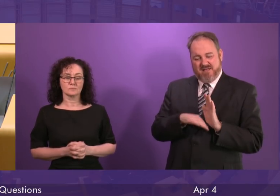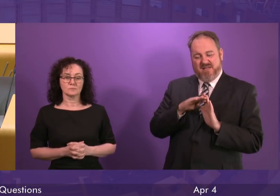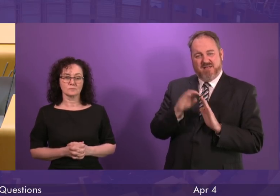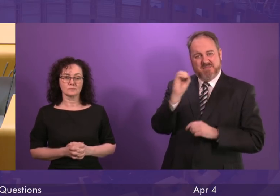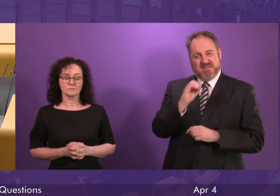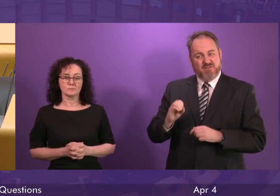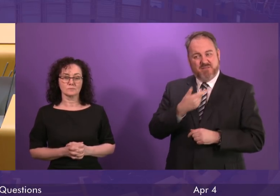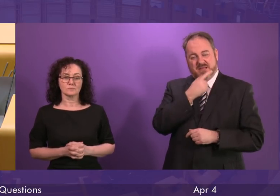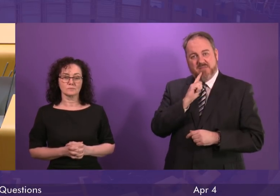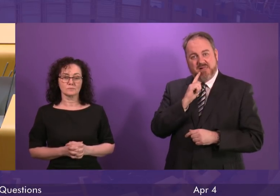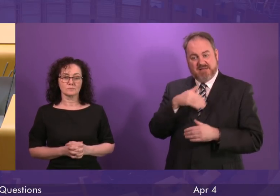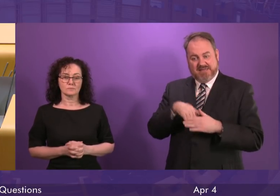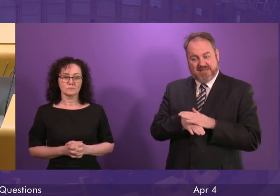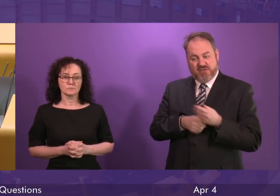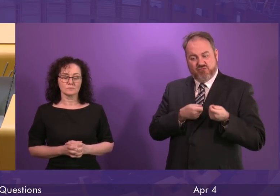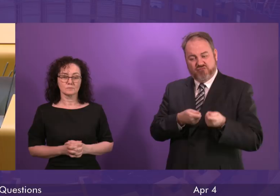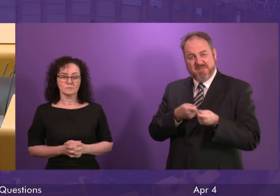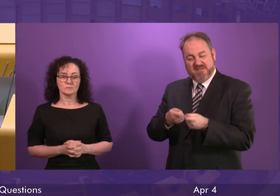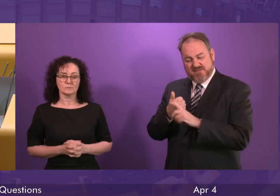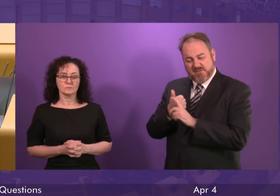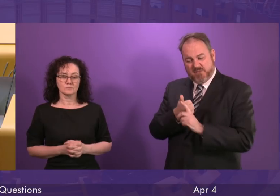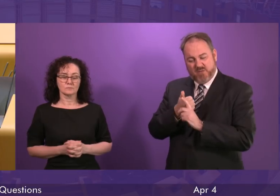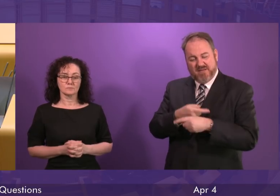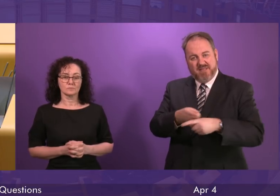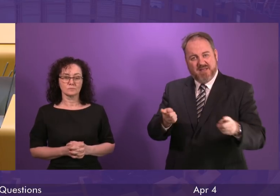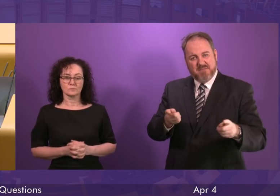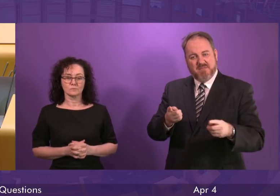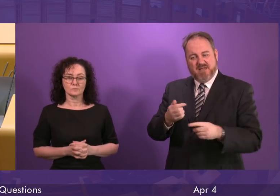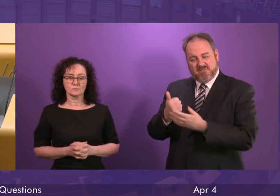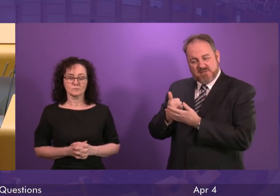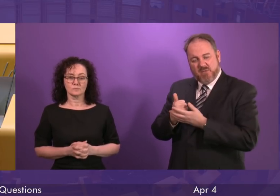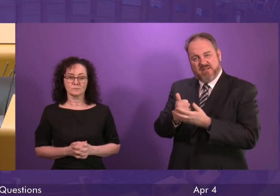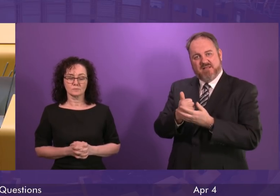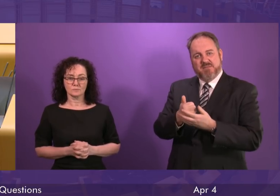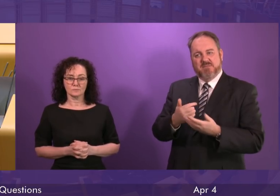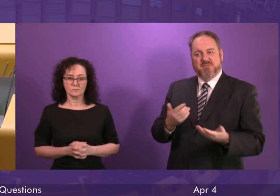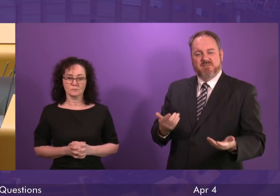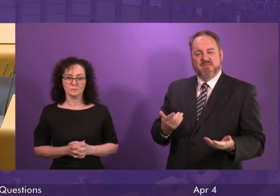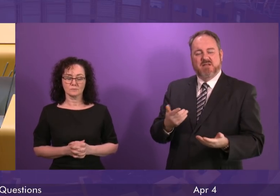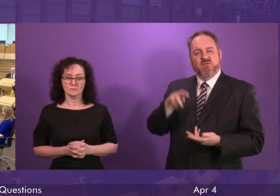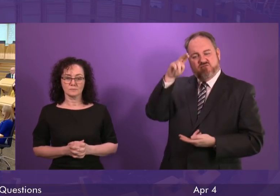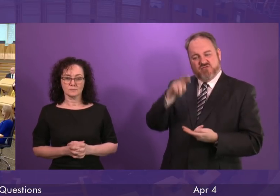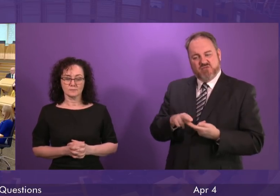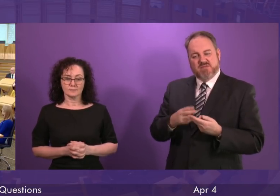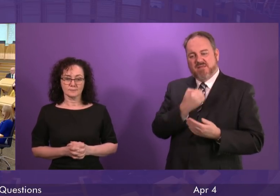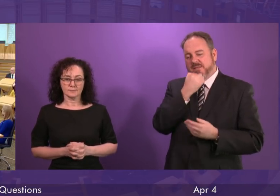with drug problems who are in treatment and ensure optimum prescribing and support to tackle the unacceptable number of deaths?